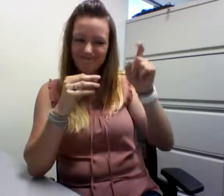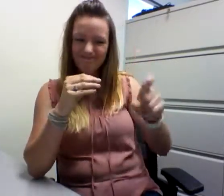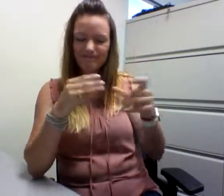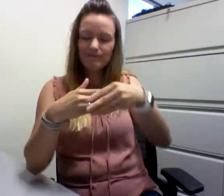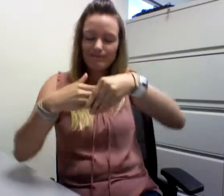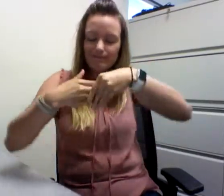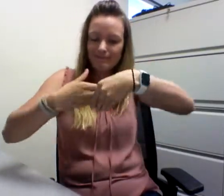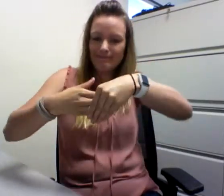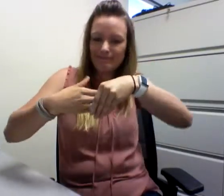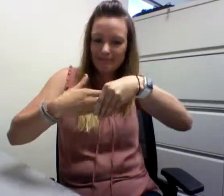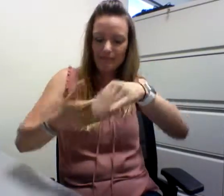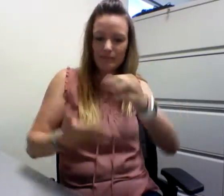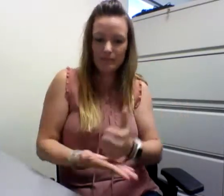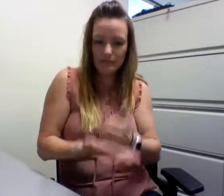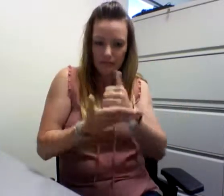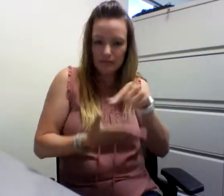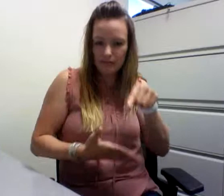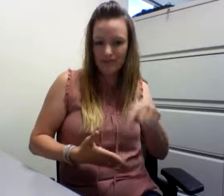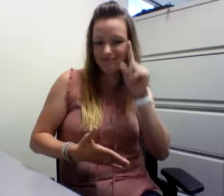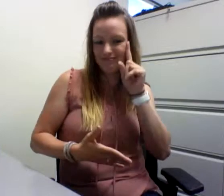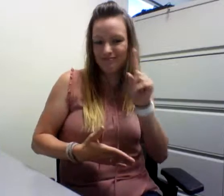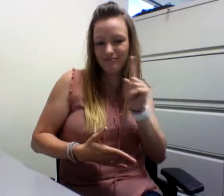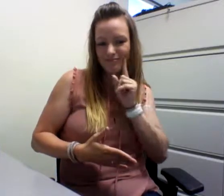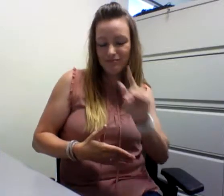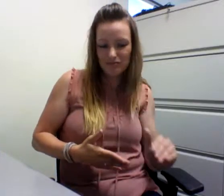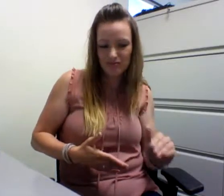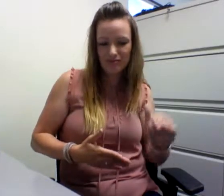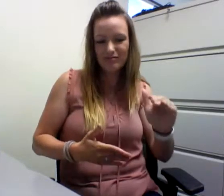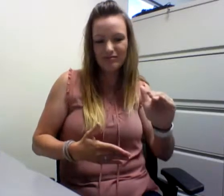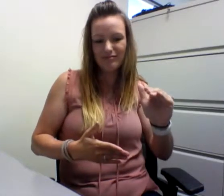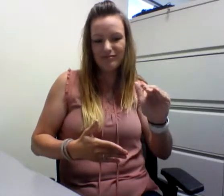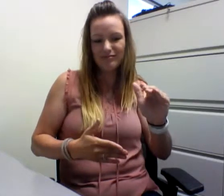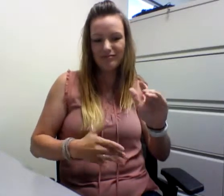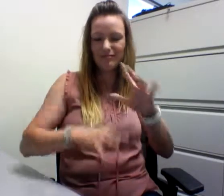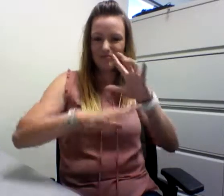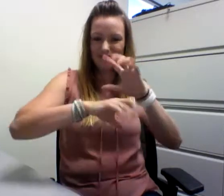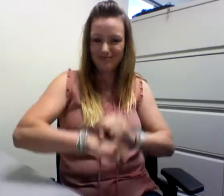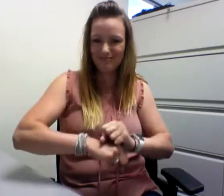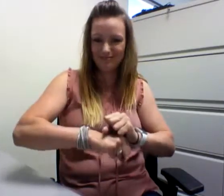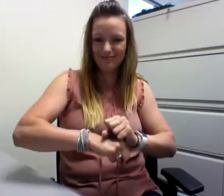the family must be flexible and help to support their child through this process.